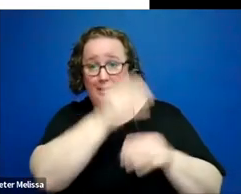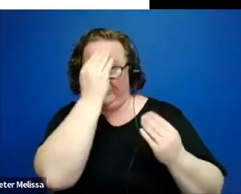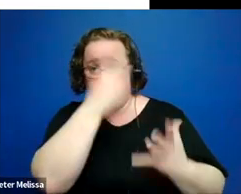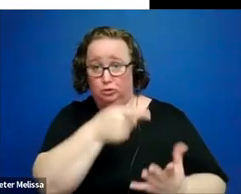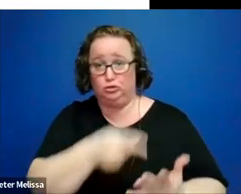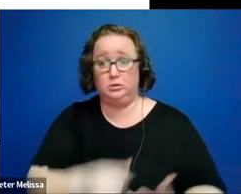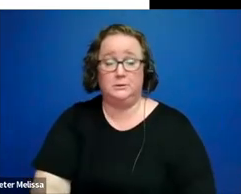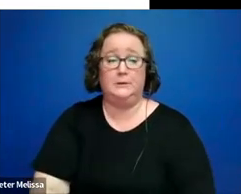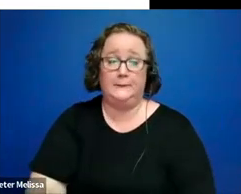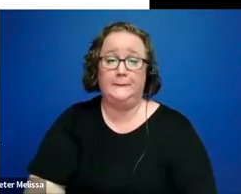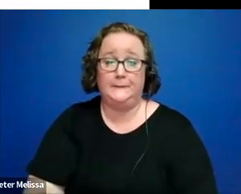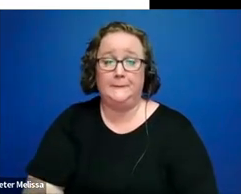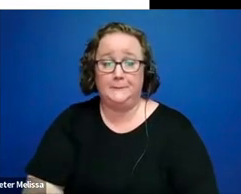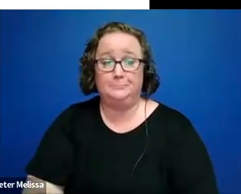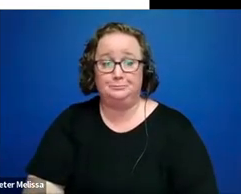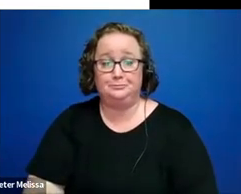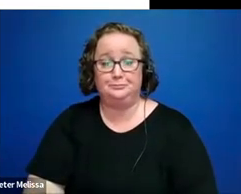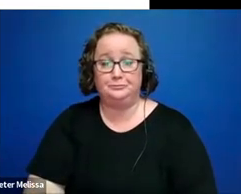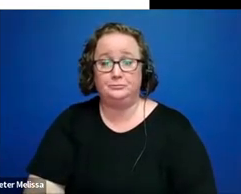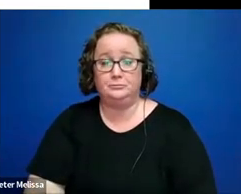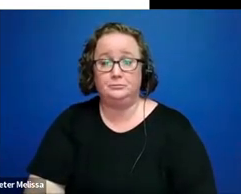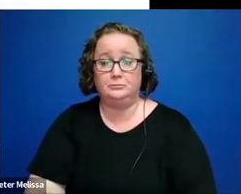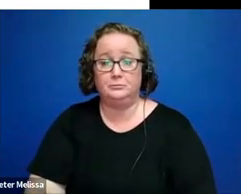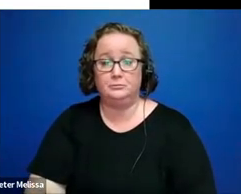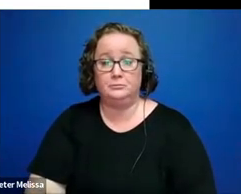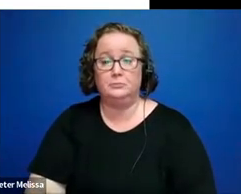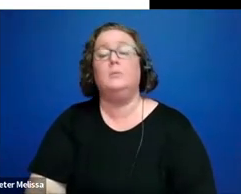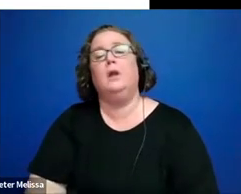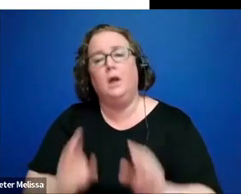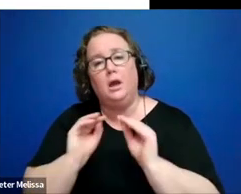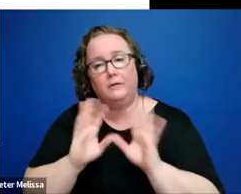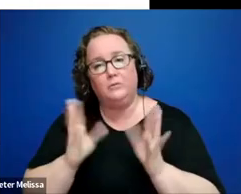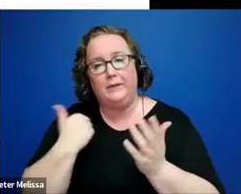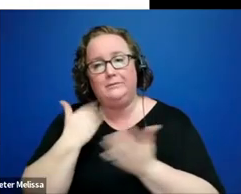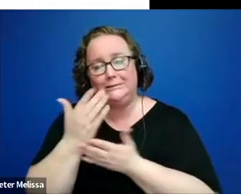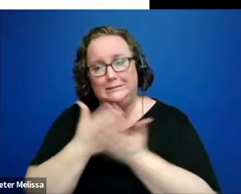And there is a key limitation to this data, which it